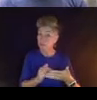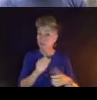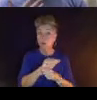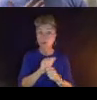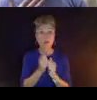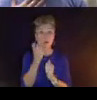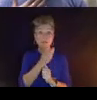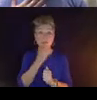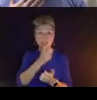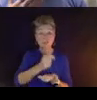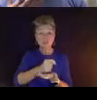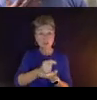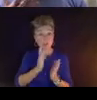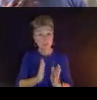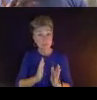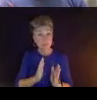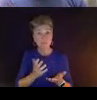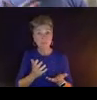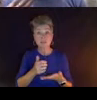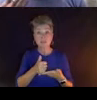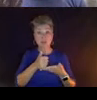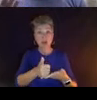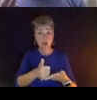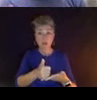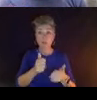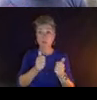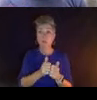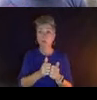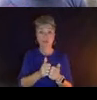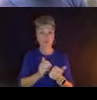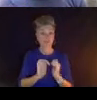to help with the delivery of our words